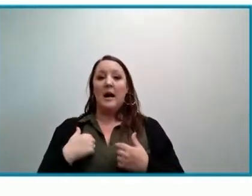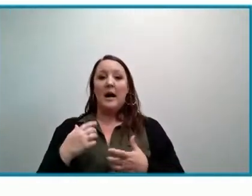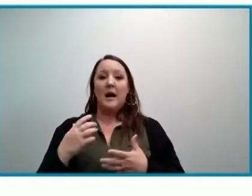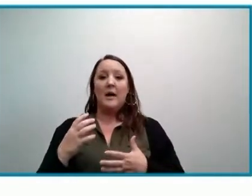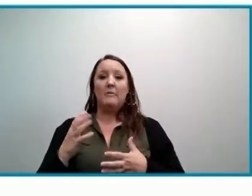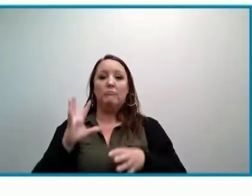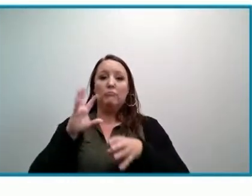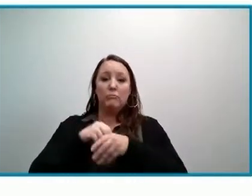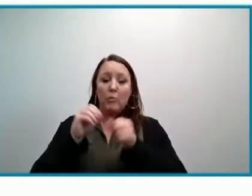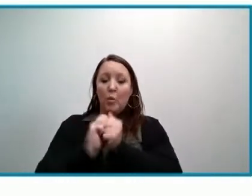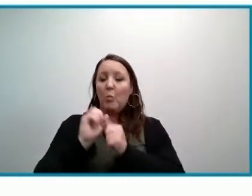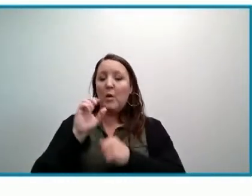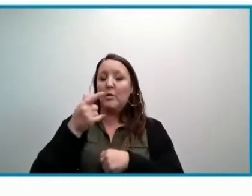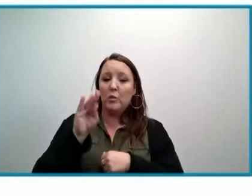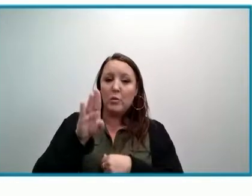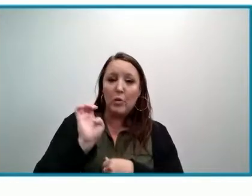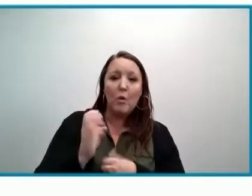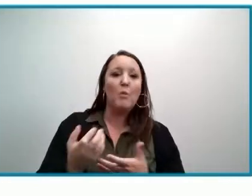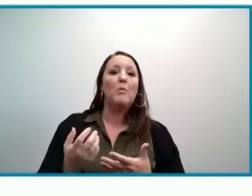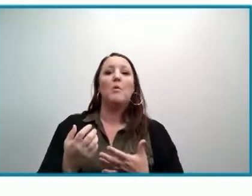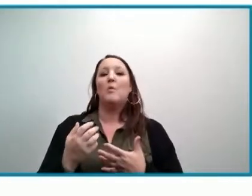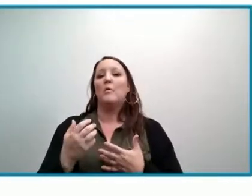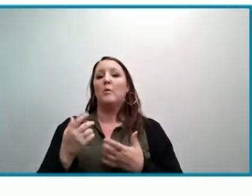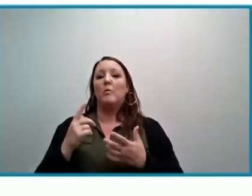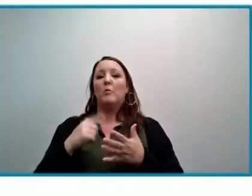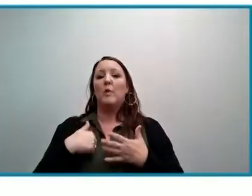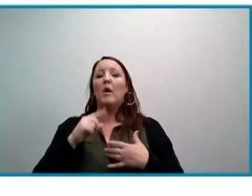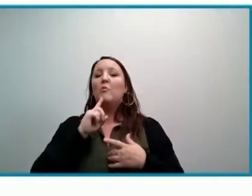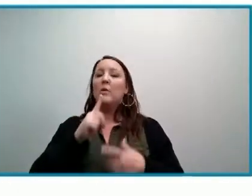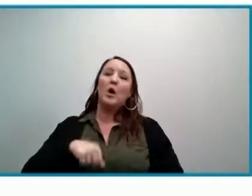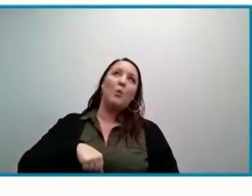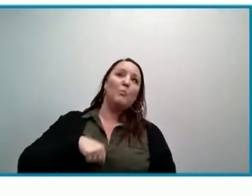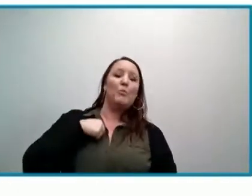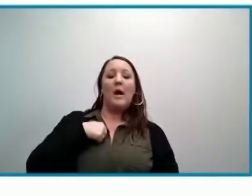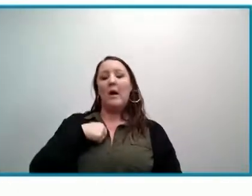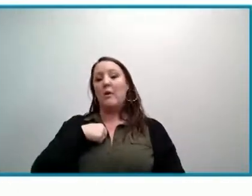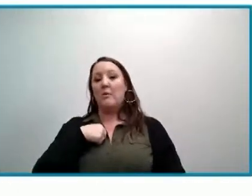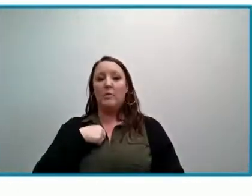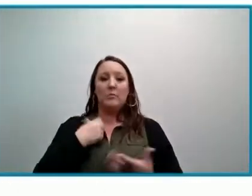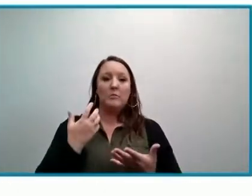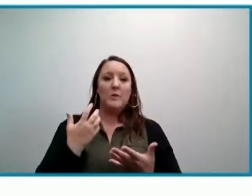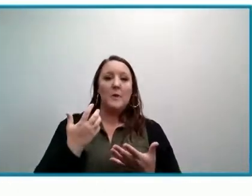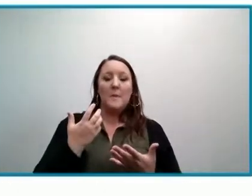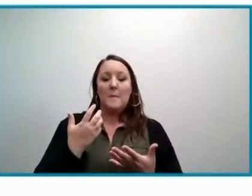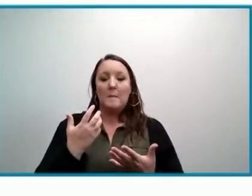And so, uh, what I'm really proud of is like, you know, they,